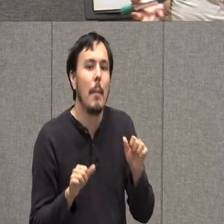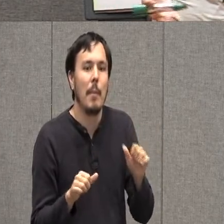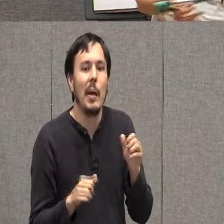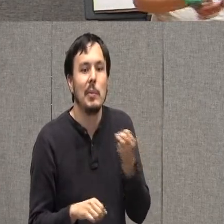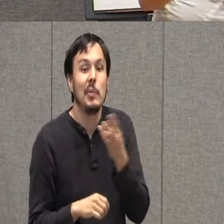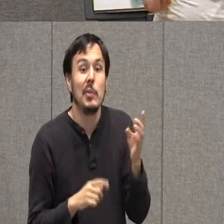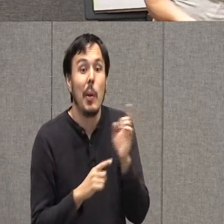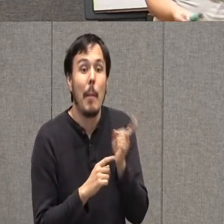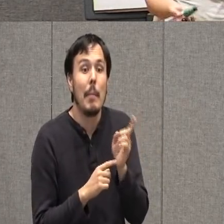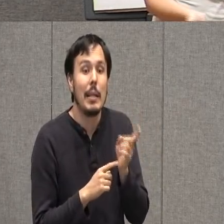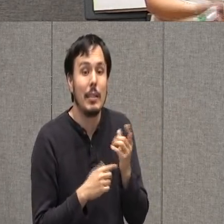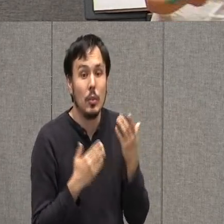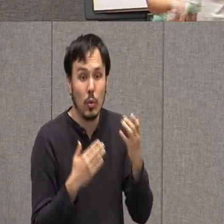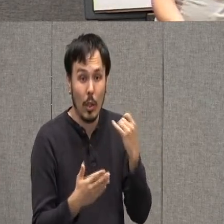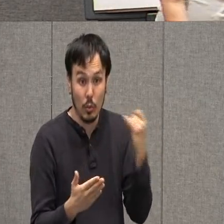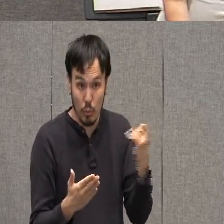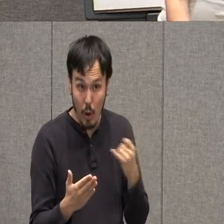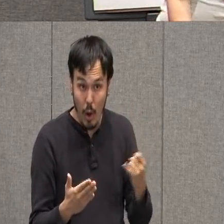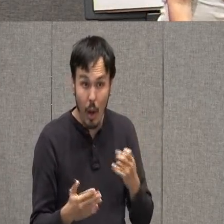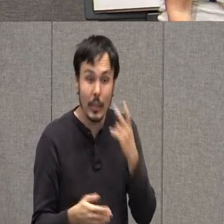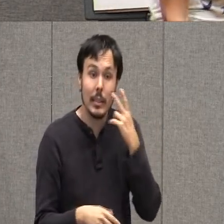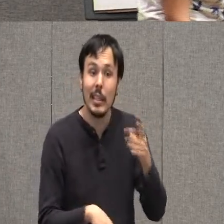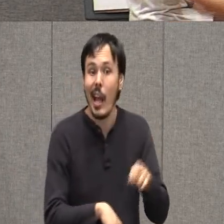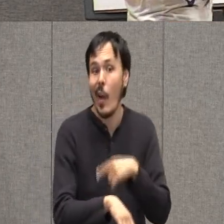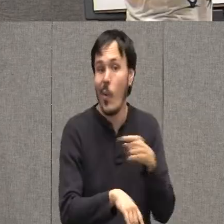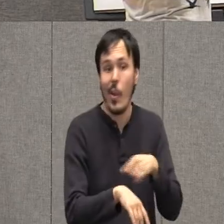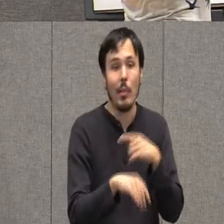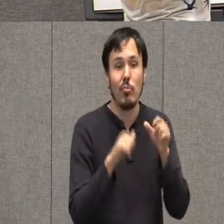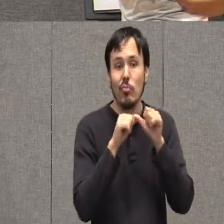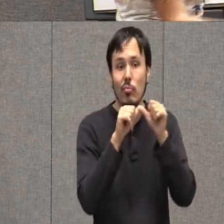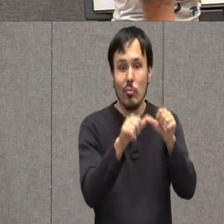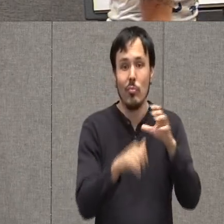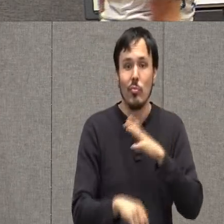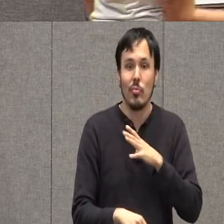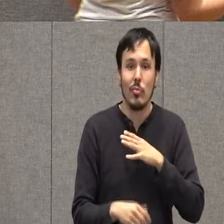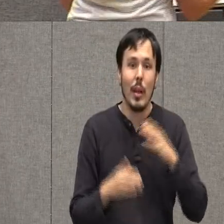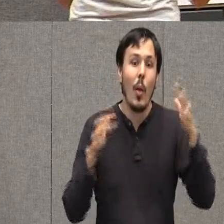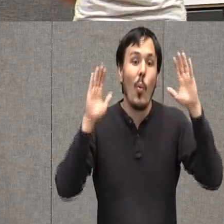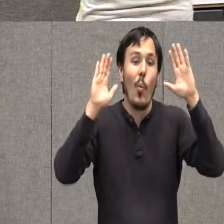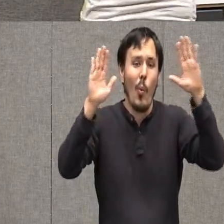Artists, let's just draw how long it takes us to draw. Fantastic! Okay.